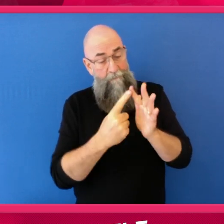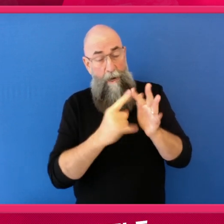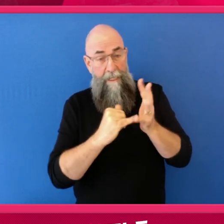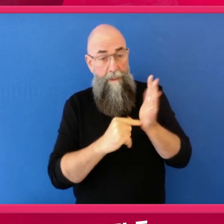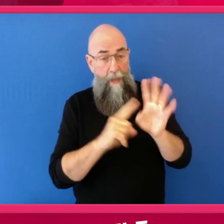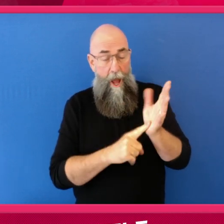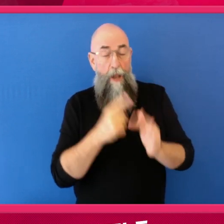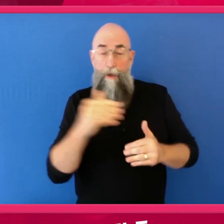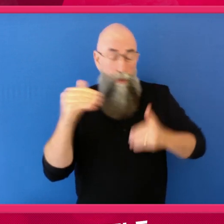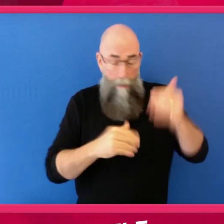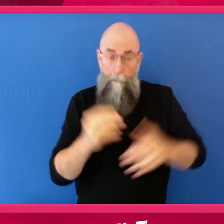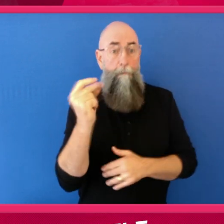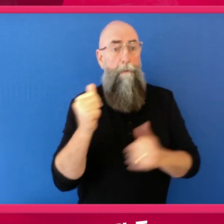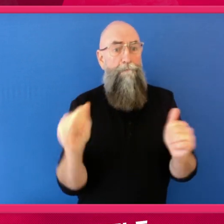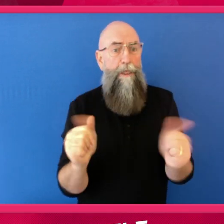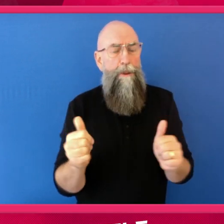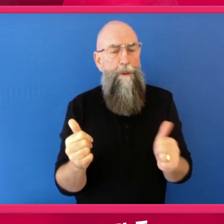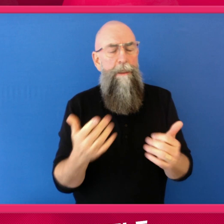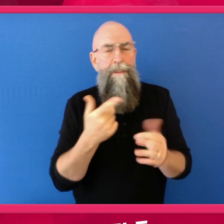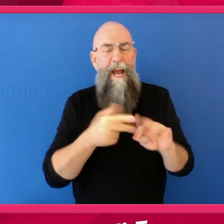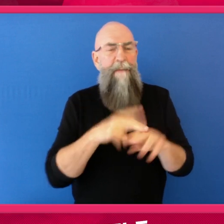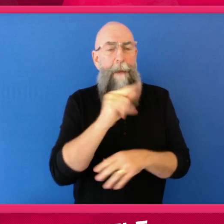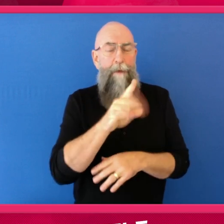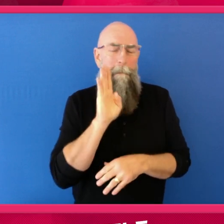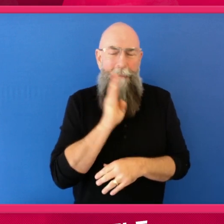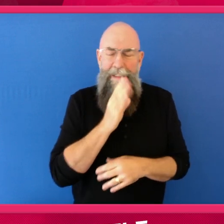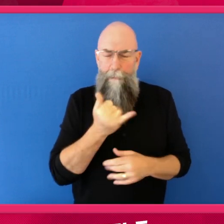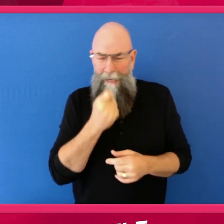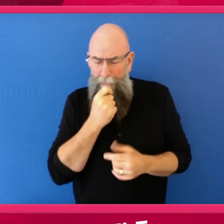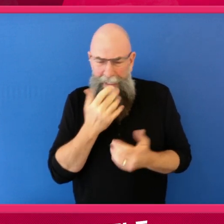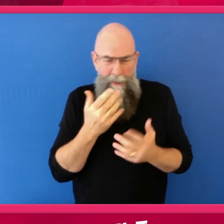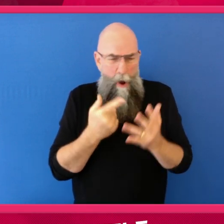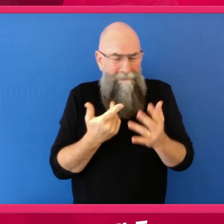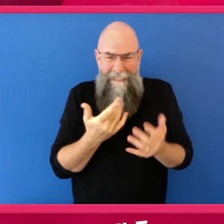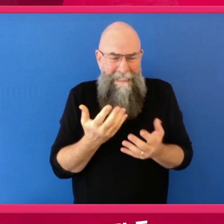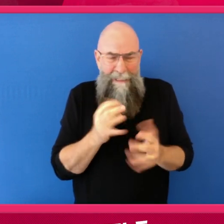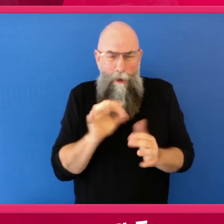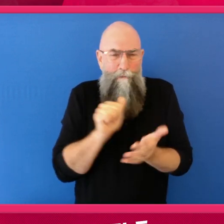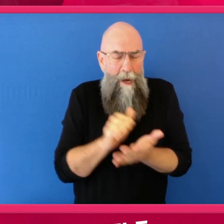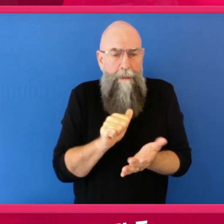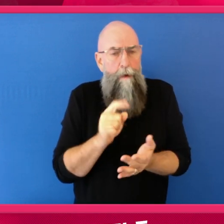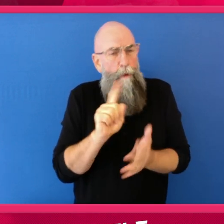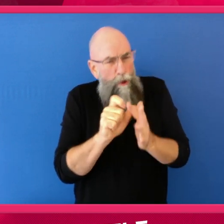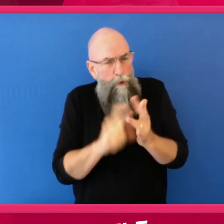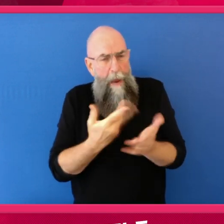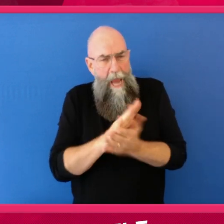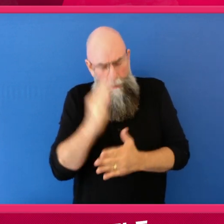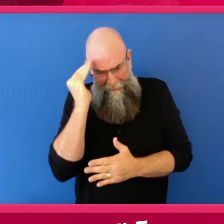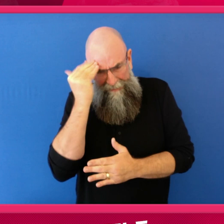if something's not, you've not perfected something, or you can feel just a little bit off, how do you push through that? How do you make up for any kind of errors to ensure that you